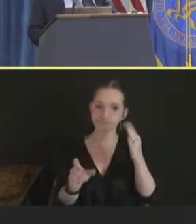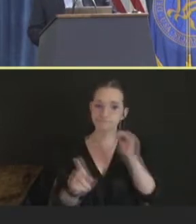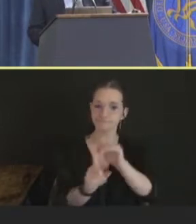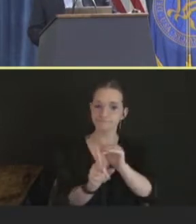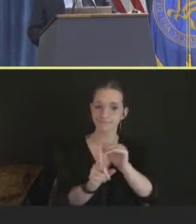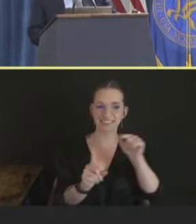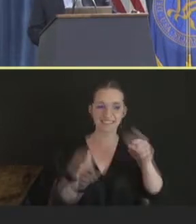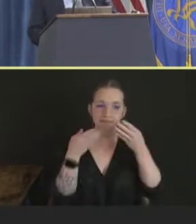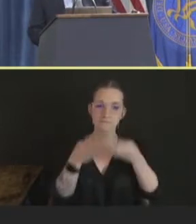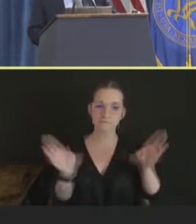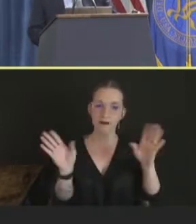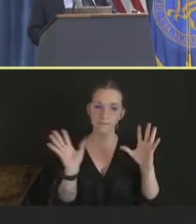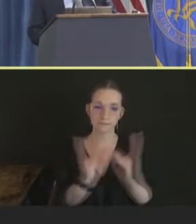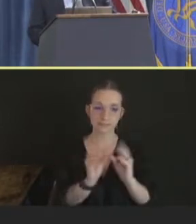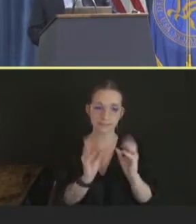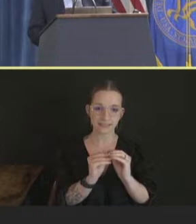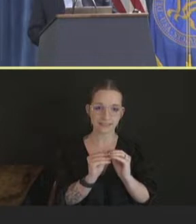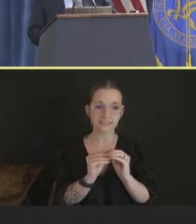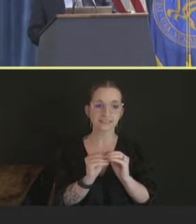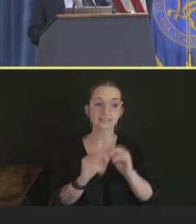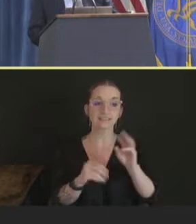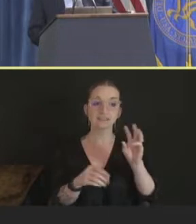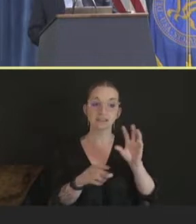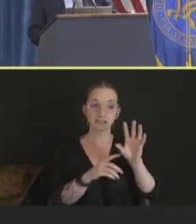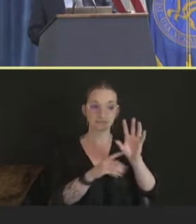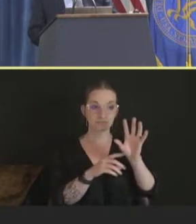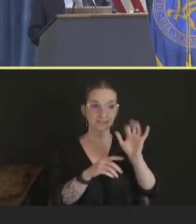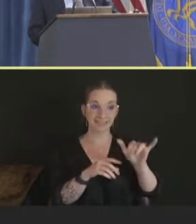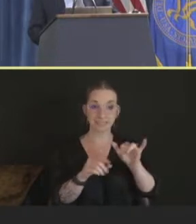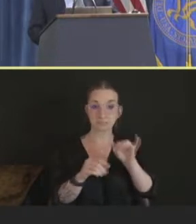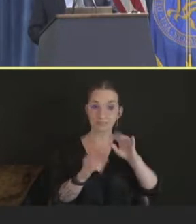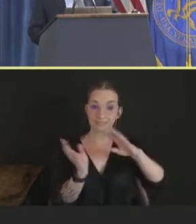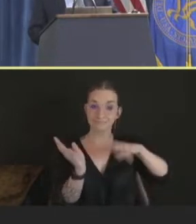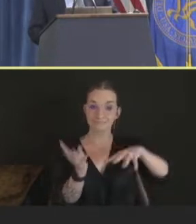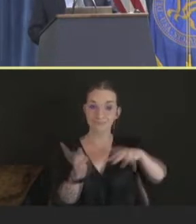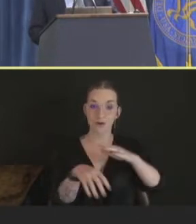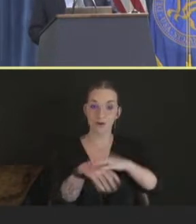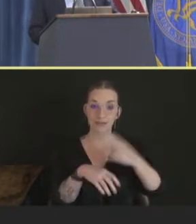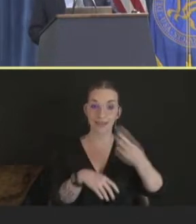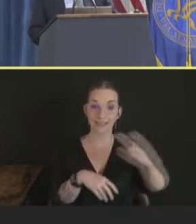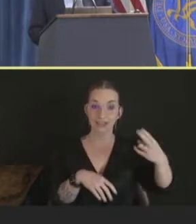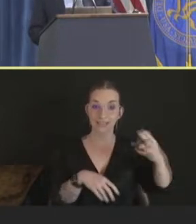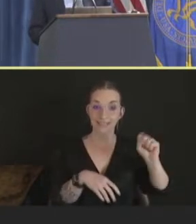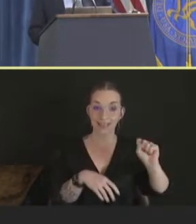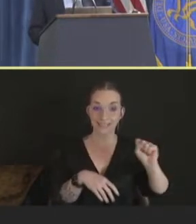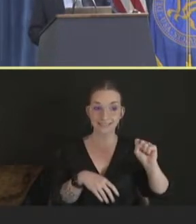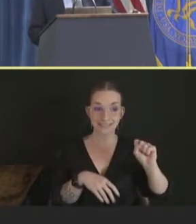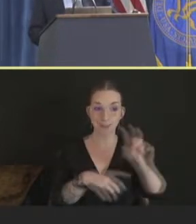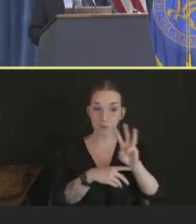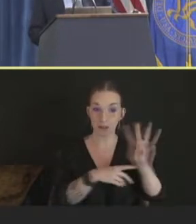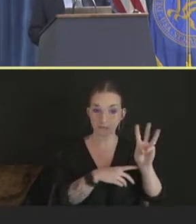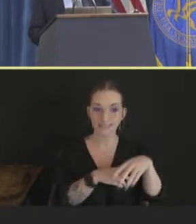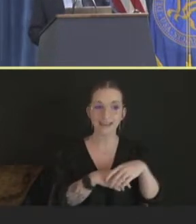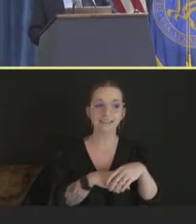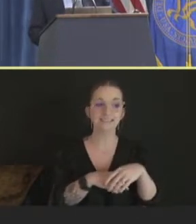It's being webcasted on the HHS website. For virtual members, please mute yourself when not speaking and don't use your camera